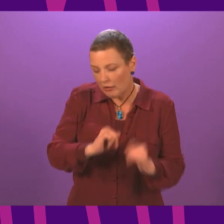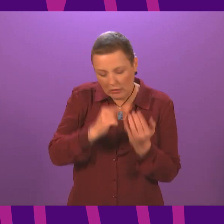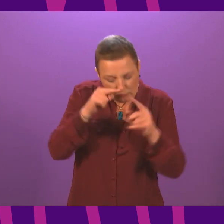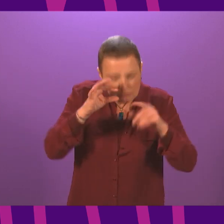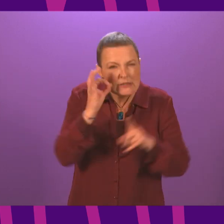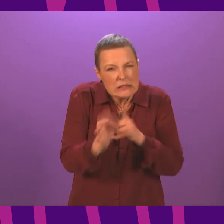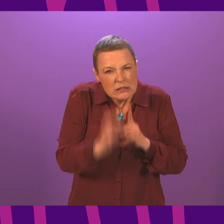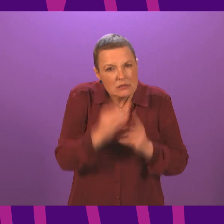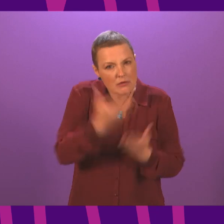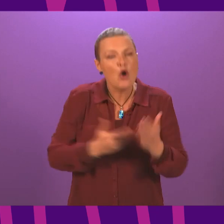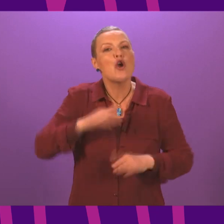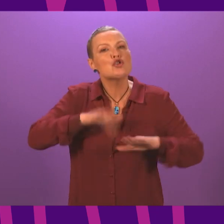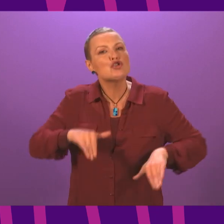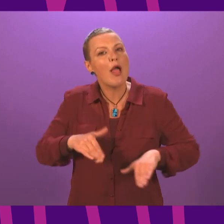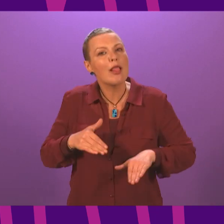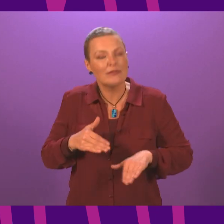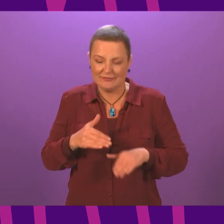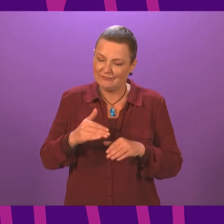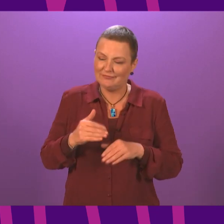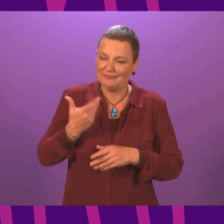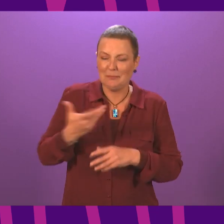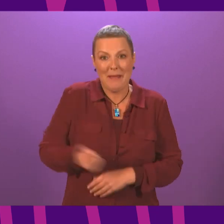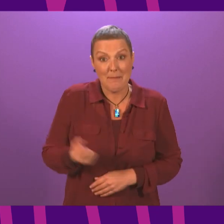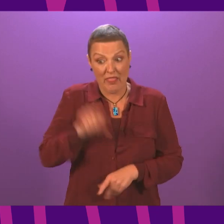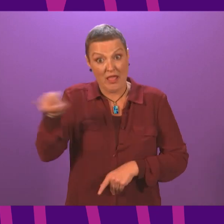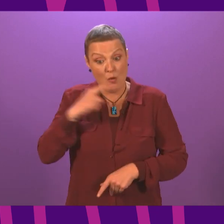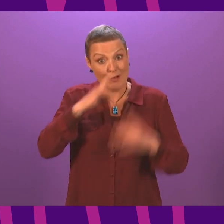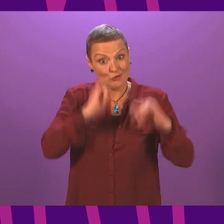and we will consult shortly on the regulations for the adult disability payment.